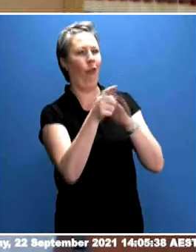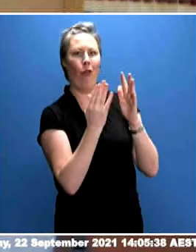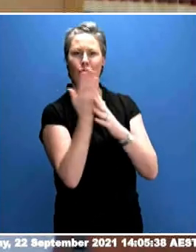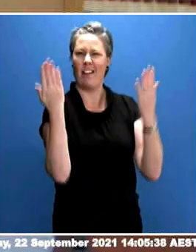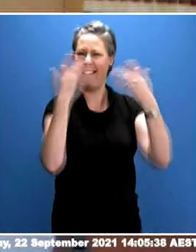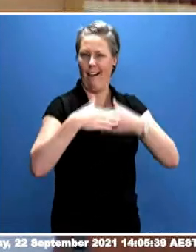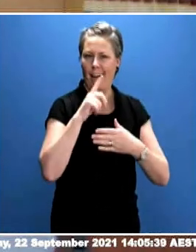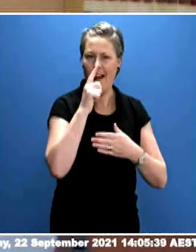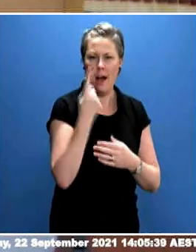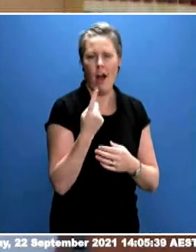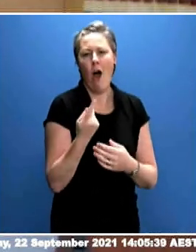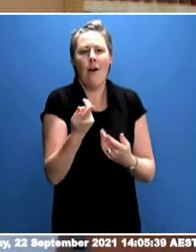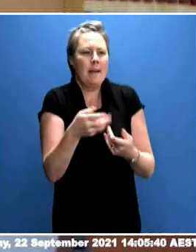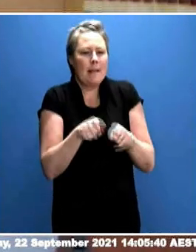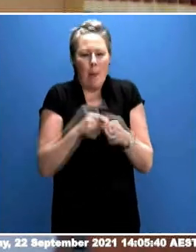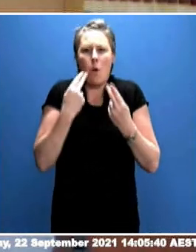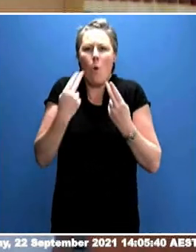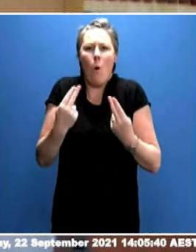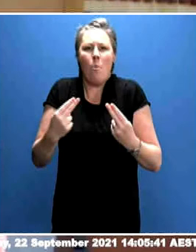No more than a normal household would take.